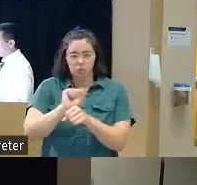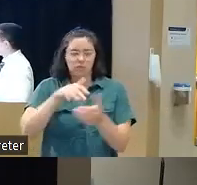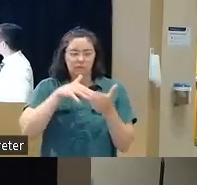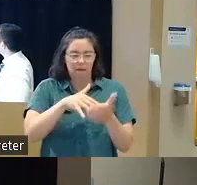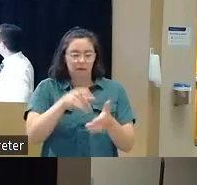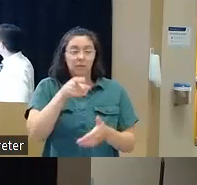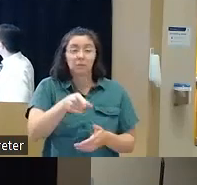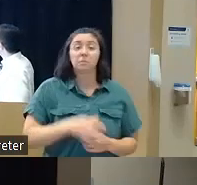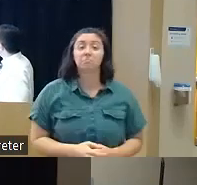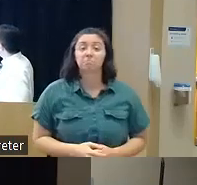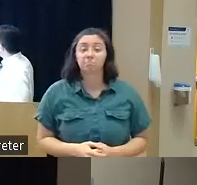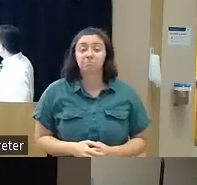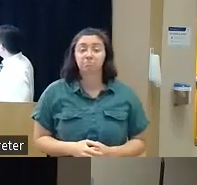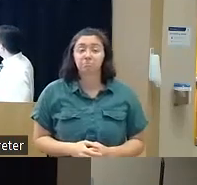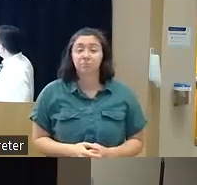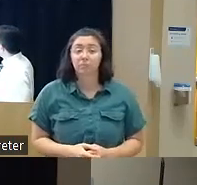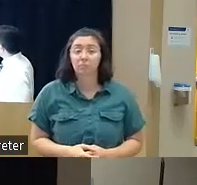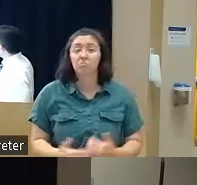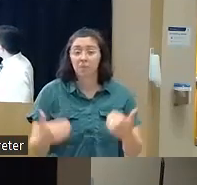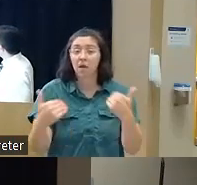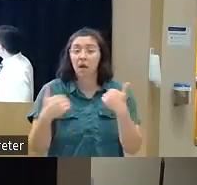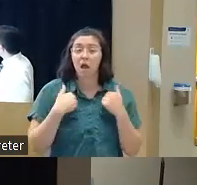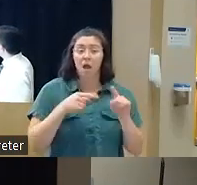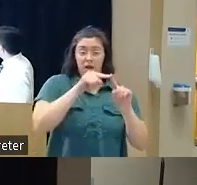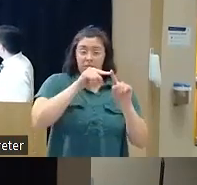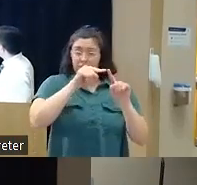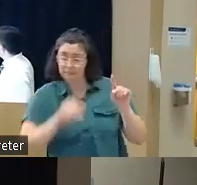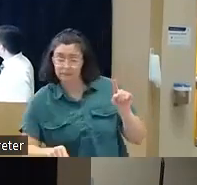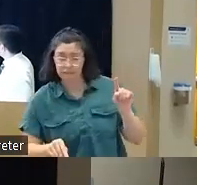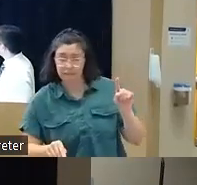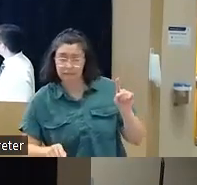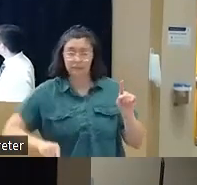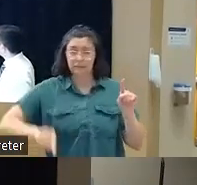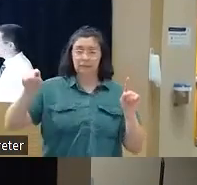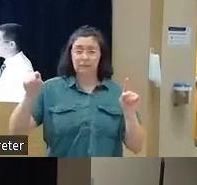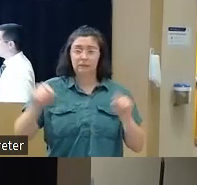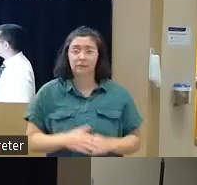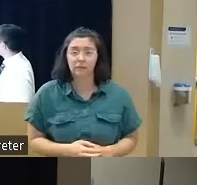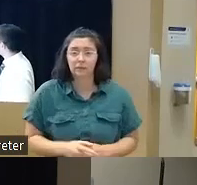pilot study that there was a you know a rapid reduction of pans General symptoms or pans